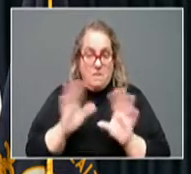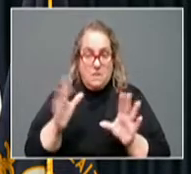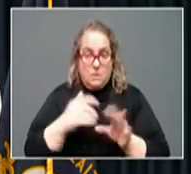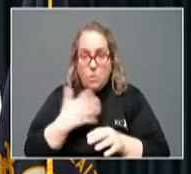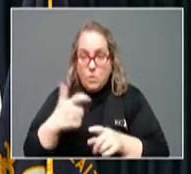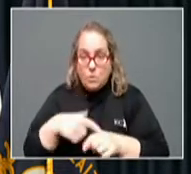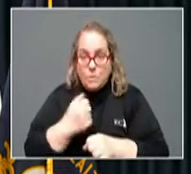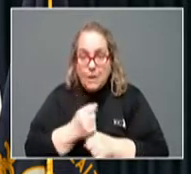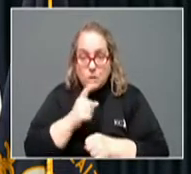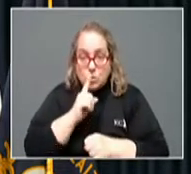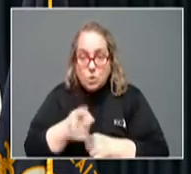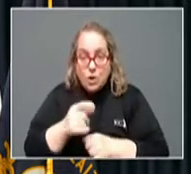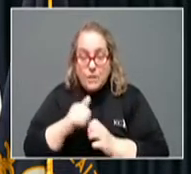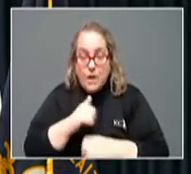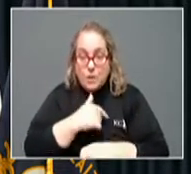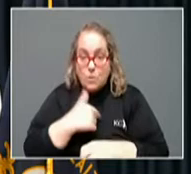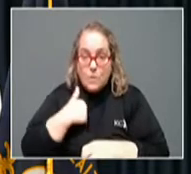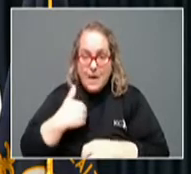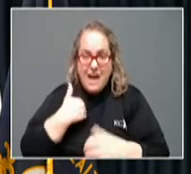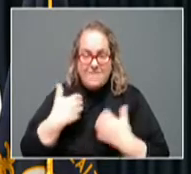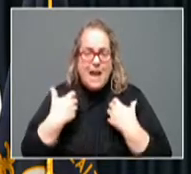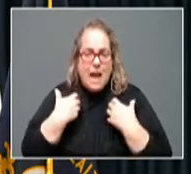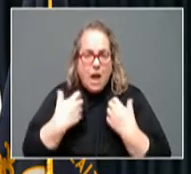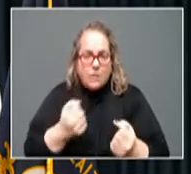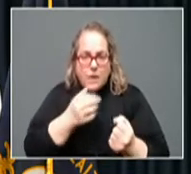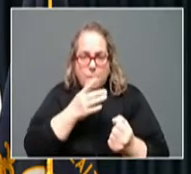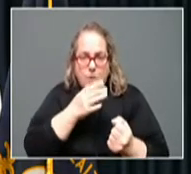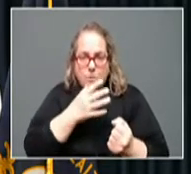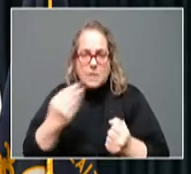that we have healthy mothers and babies and if there is not a healthy mother,